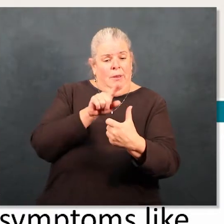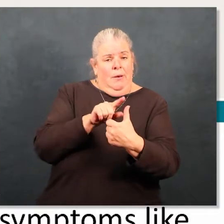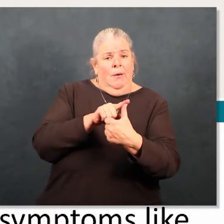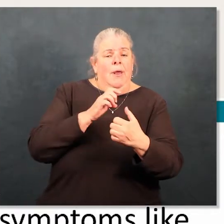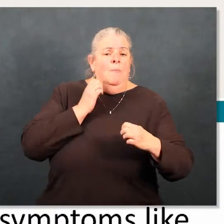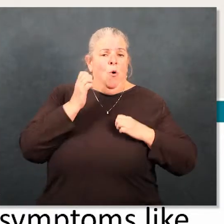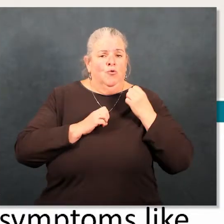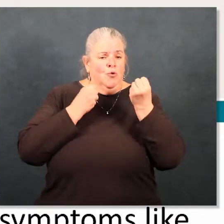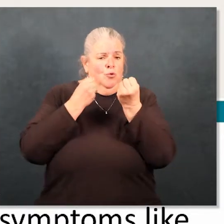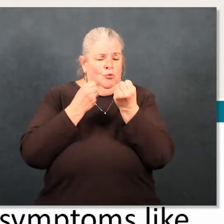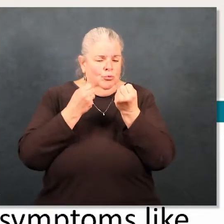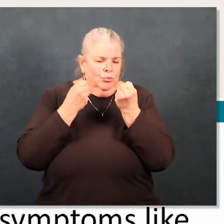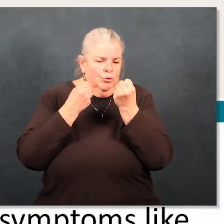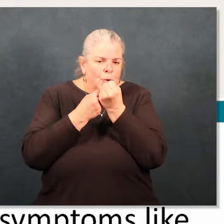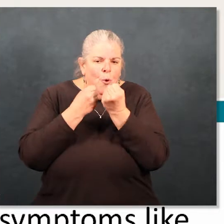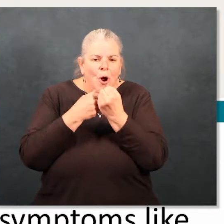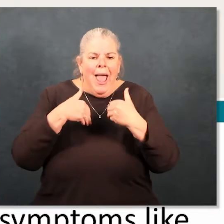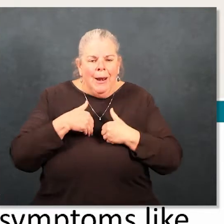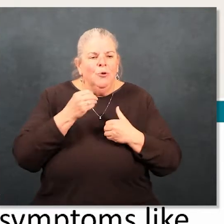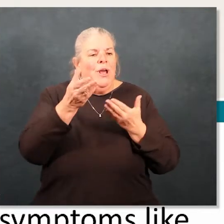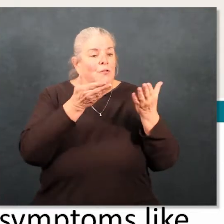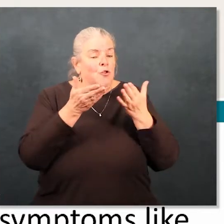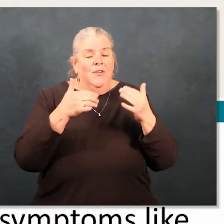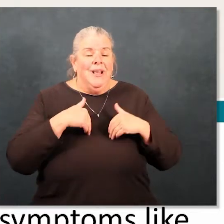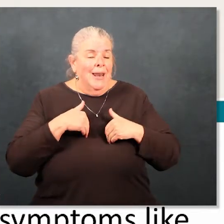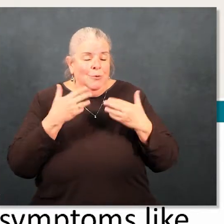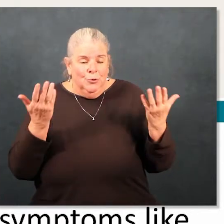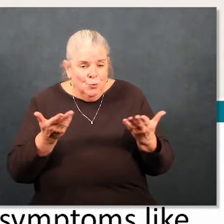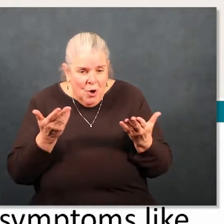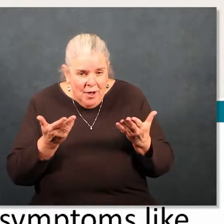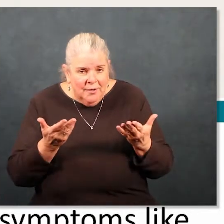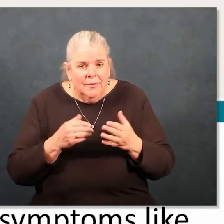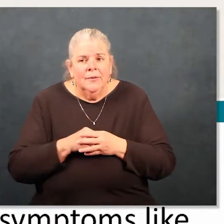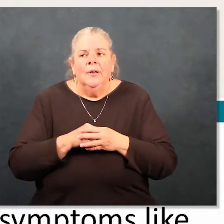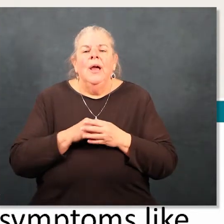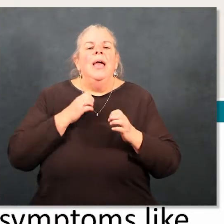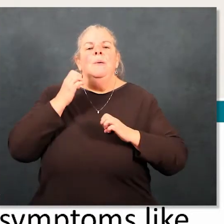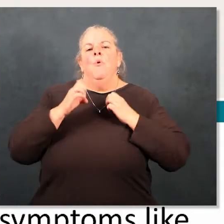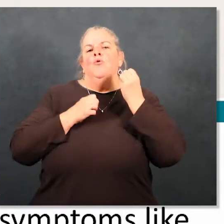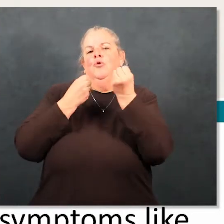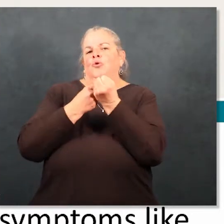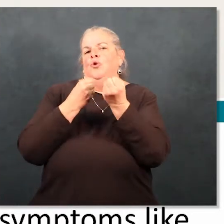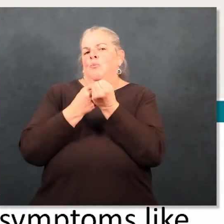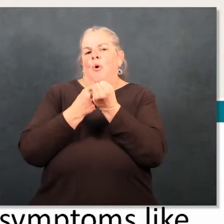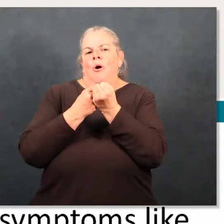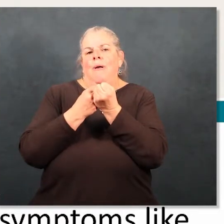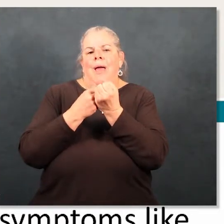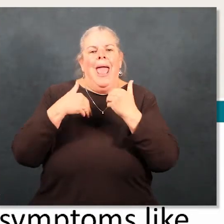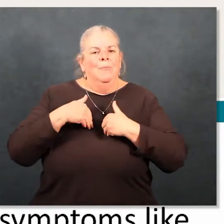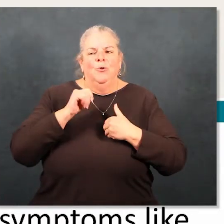and service animals is that emotional support animals do not have specific training